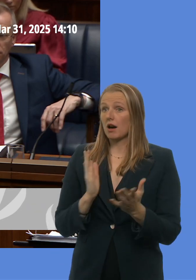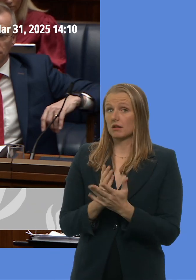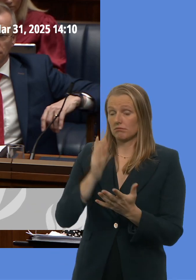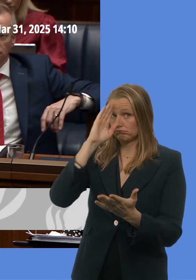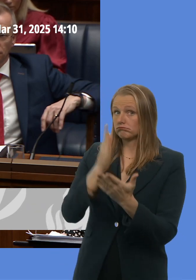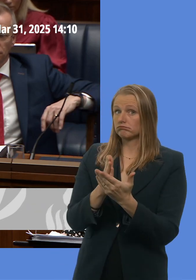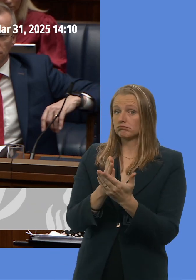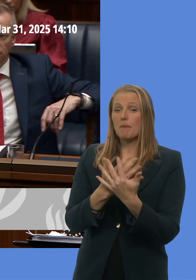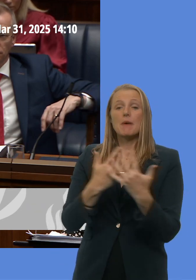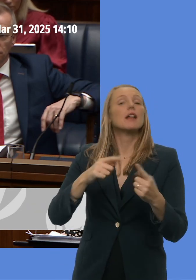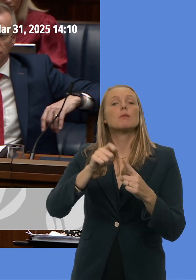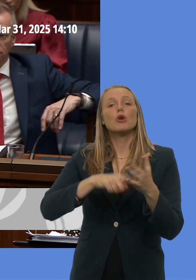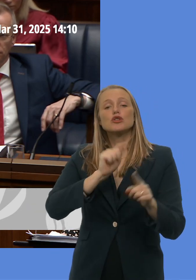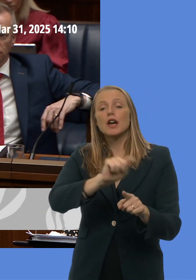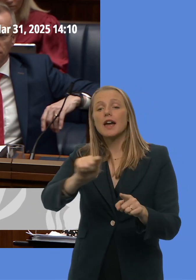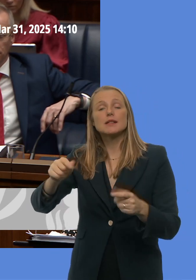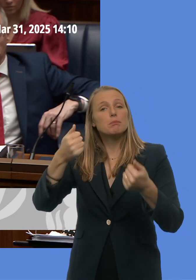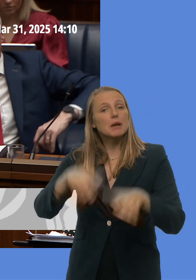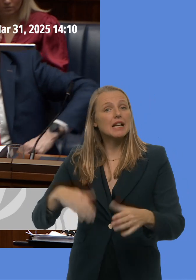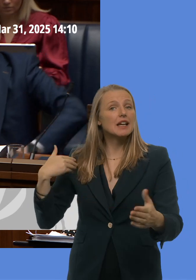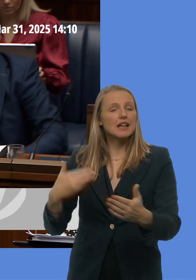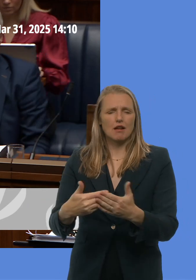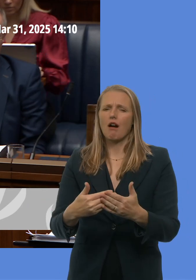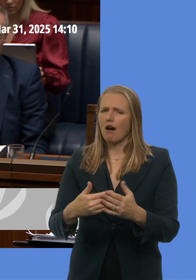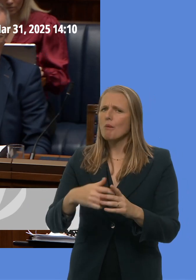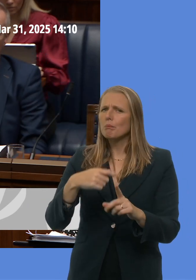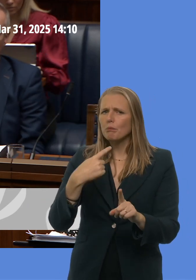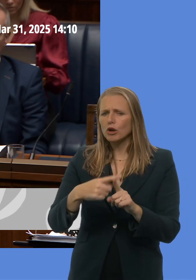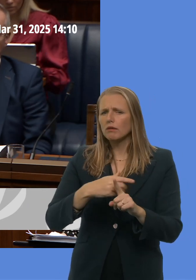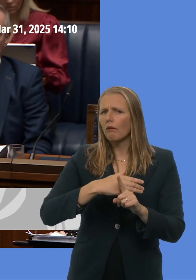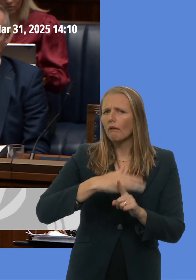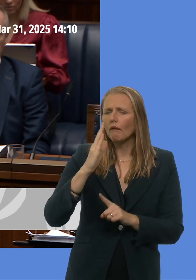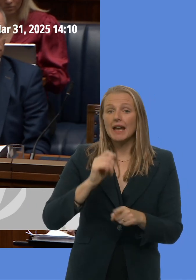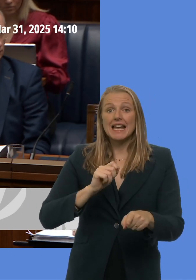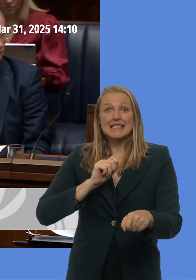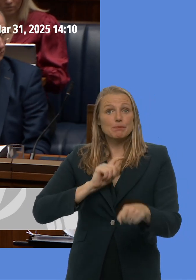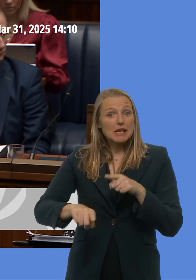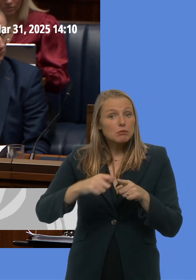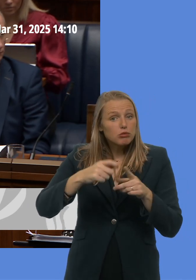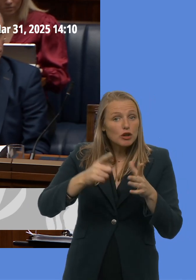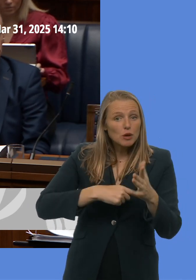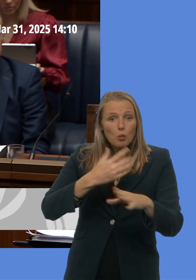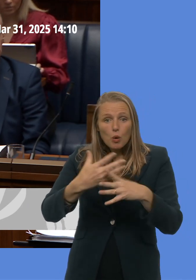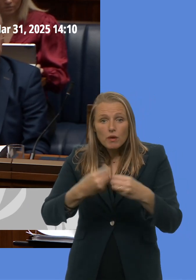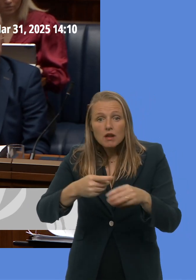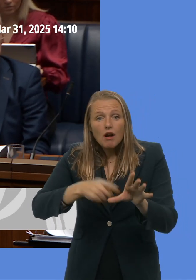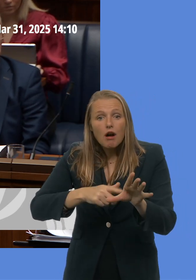from many of the protests that have been rolled out, particularly those that have engaged closely with the PSNI and with young people in those local communities.